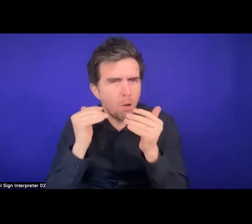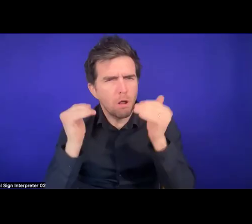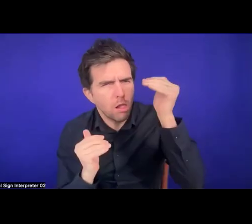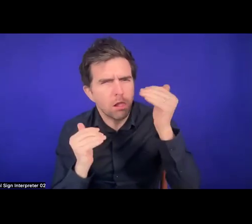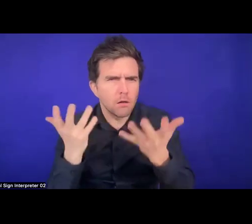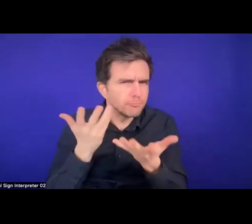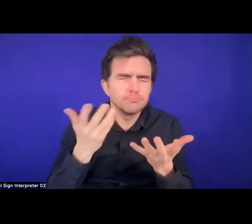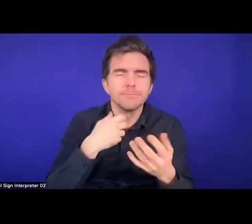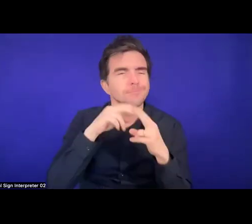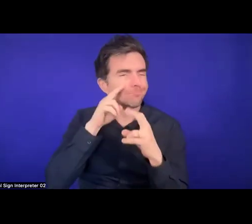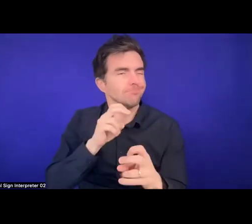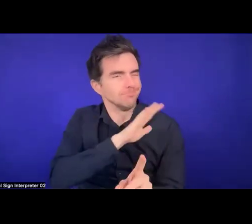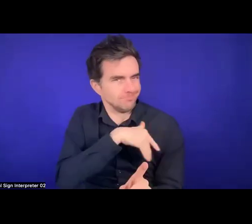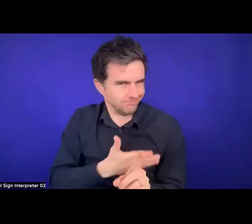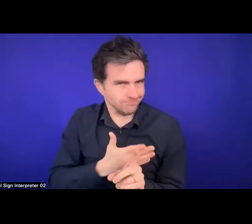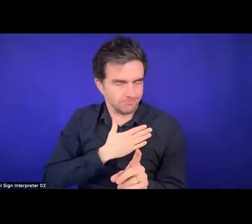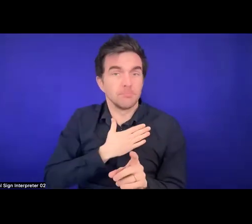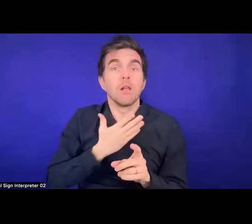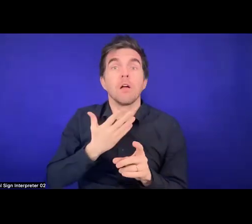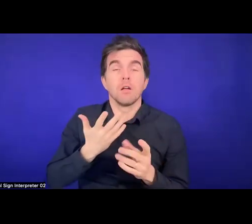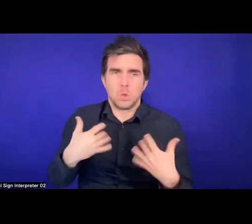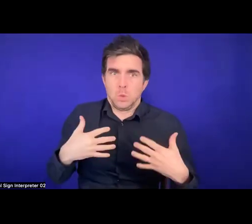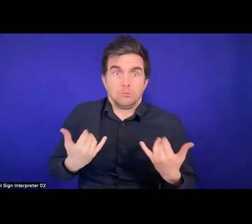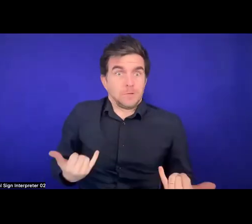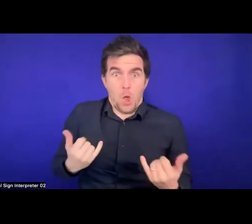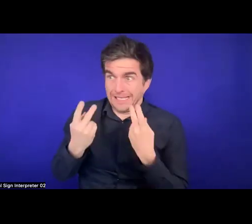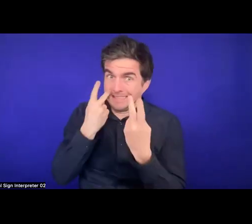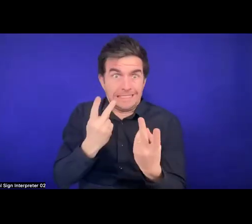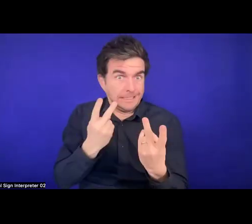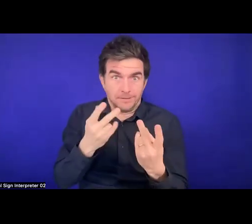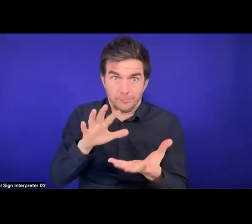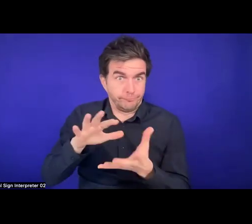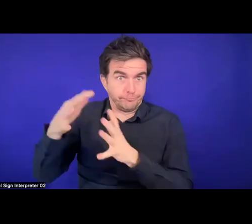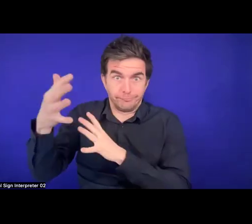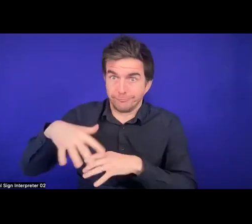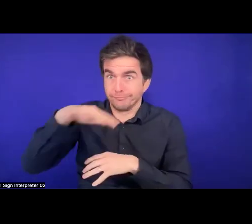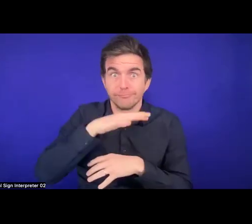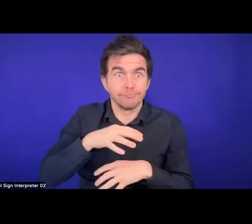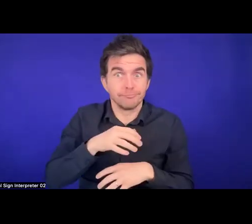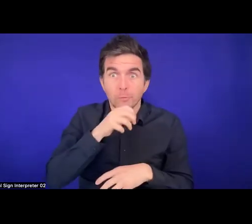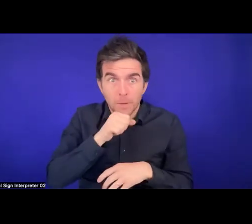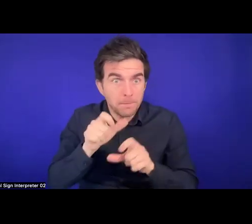of adequate and long-term care to the population who needs it, but it's mostly